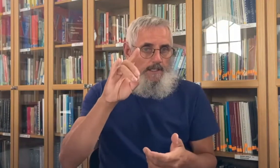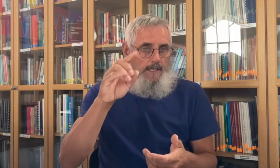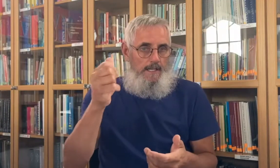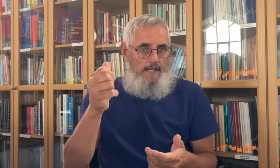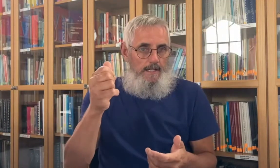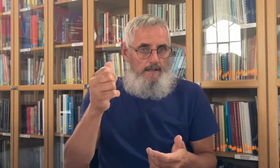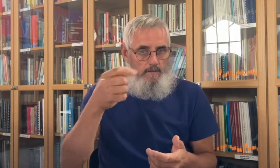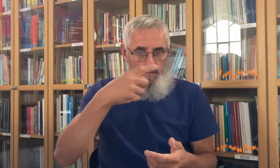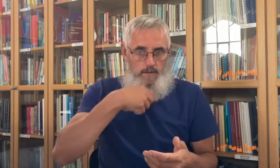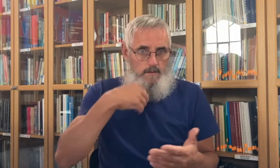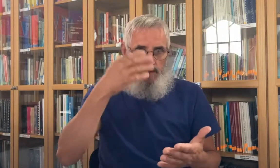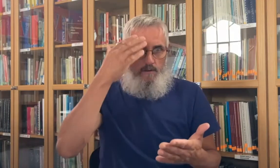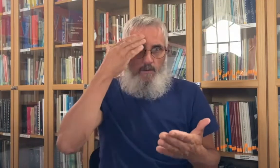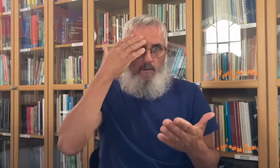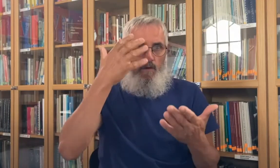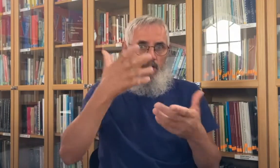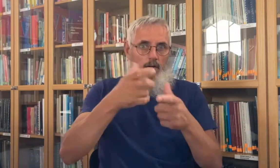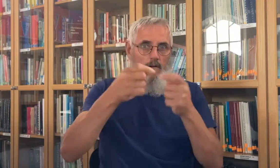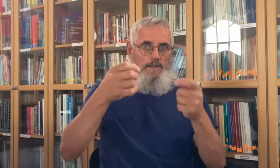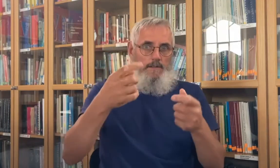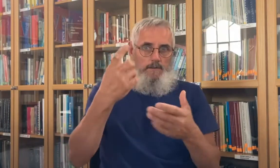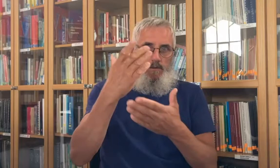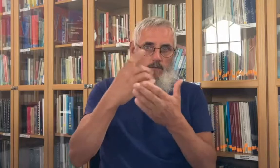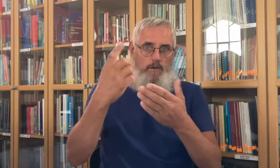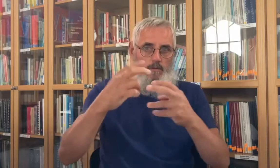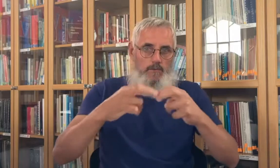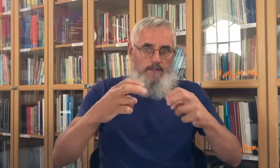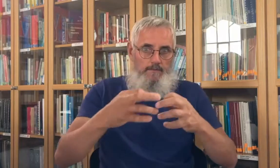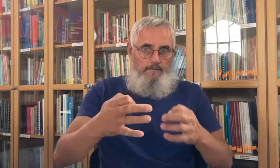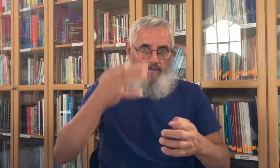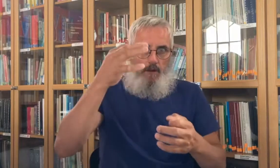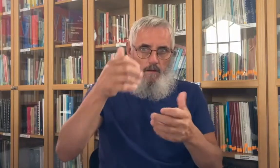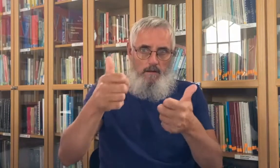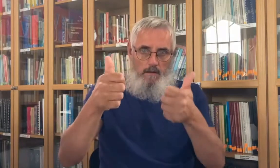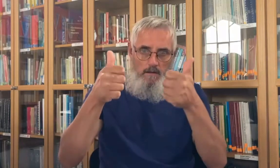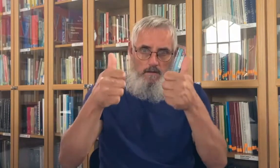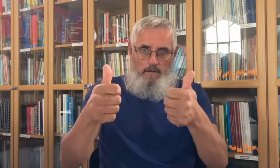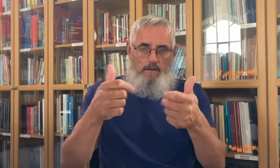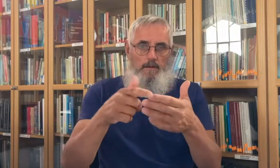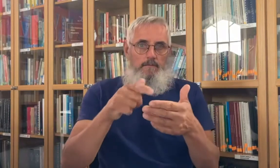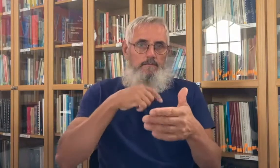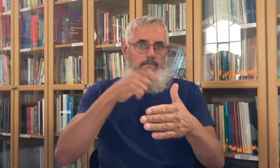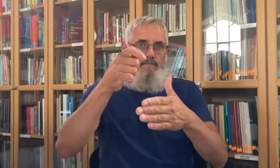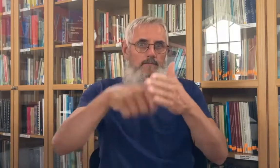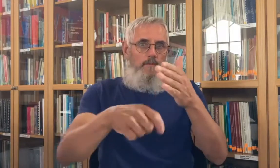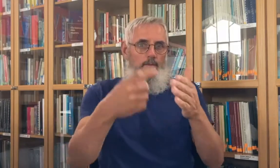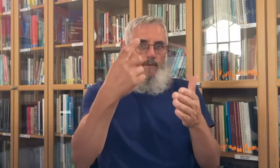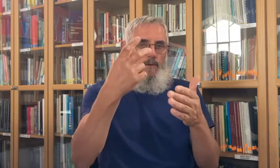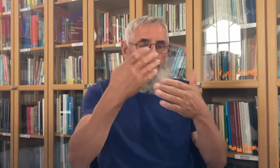that some of these were donated to the Royal Hibernian Academy. The IDS assisted